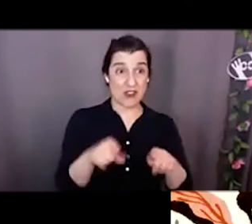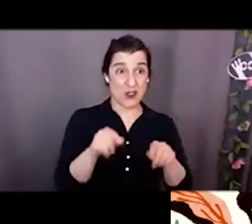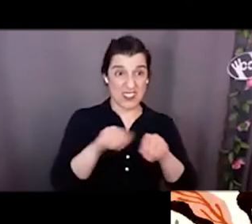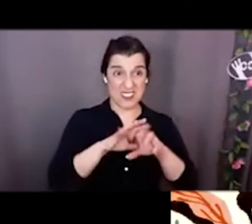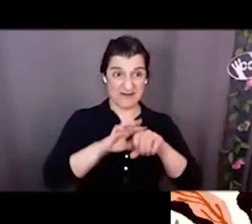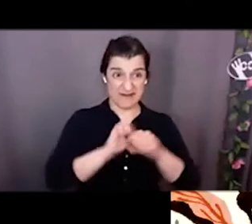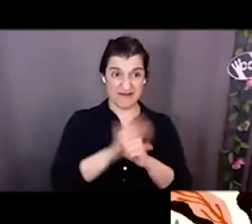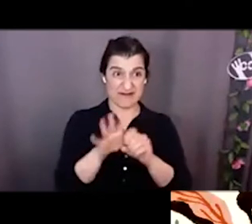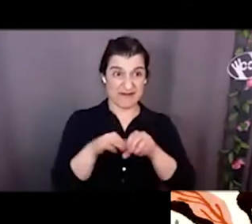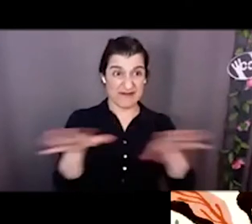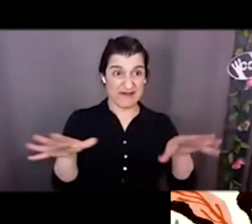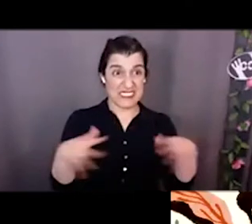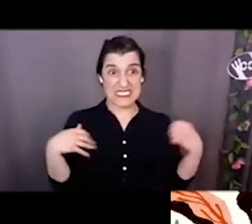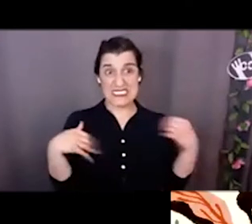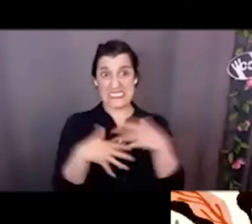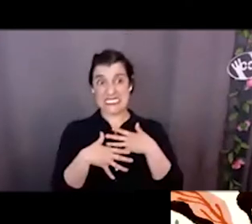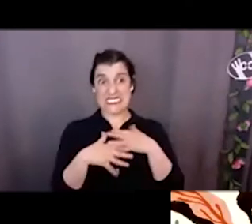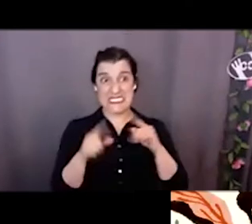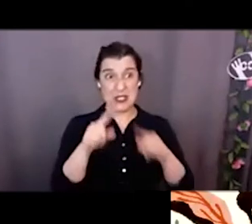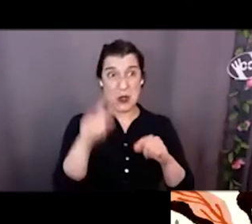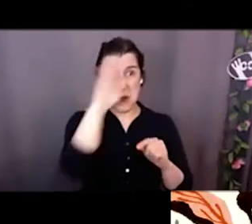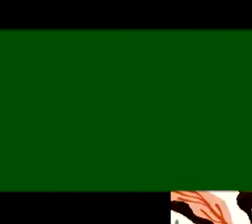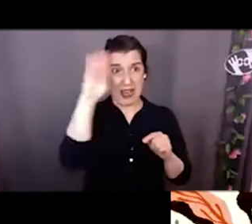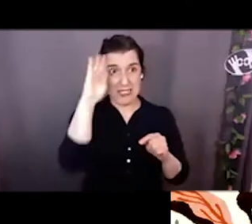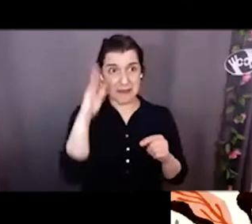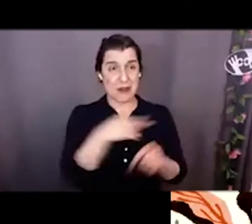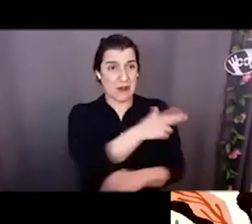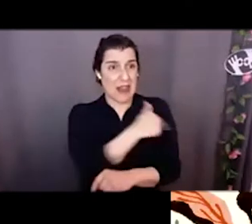of going to the hospital and an immediate fear of contracting committed,